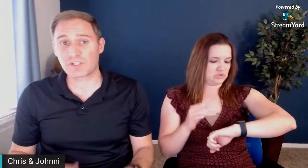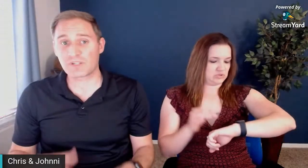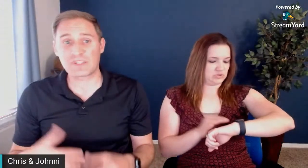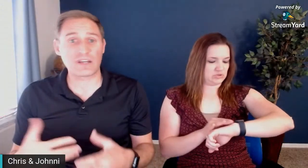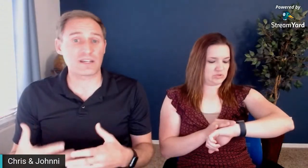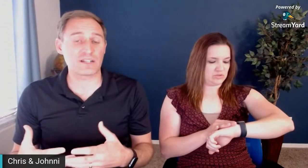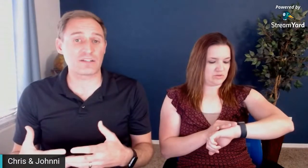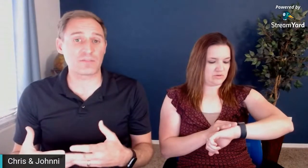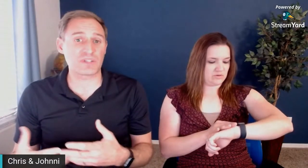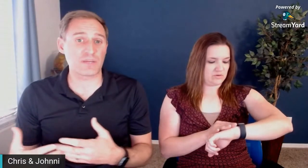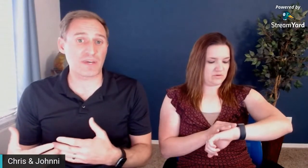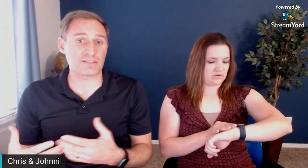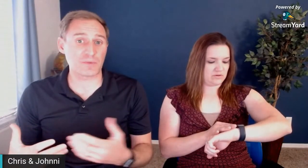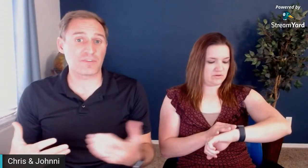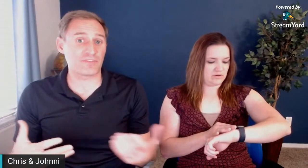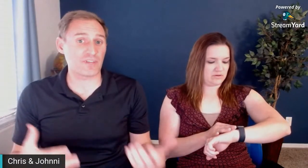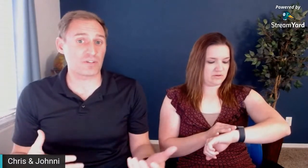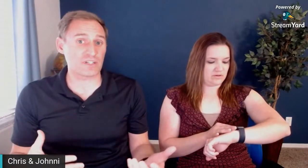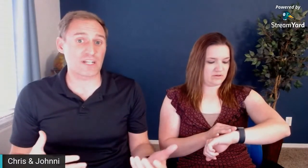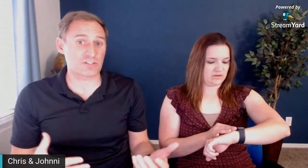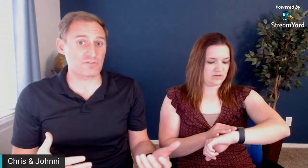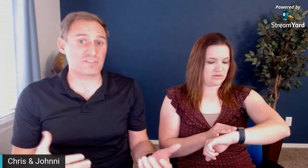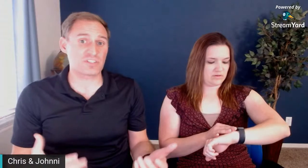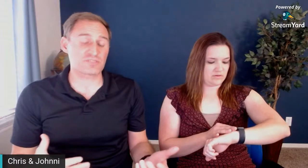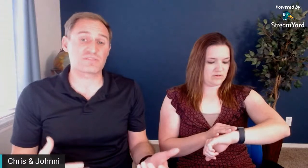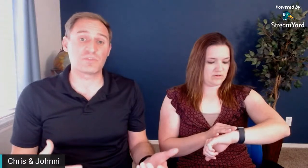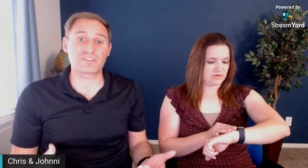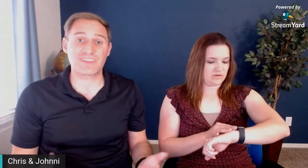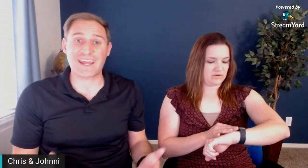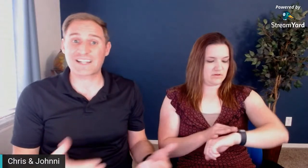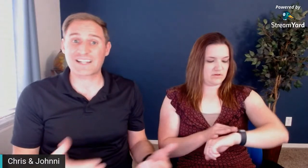going to be talking a little bit about some of our favorite children's books that actually